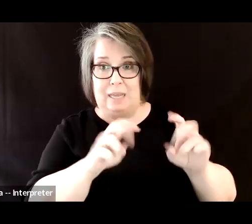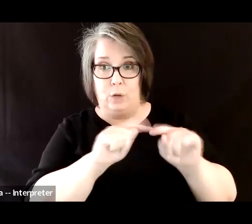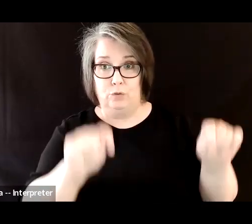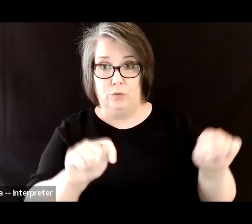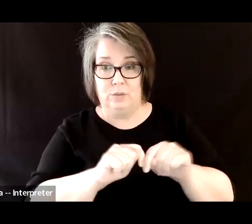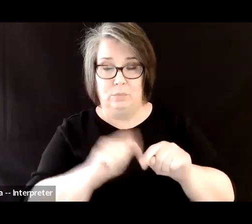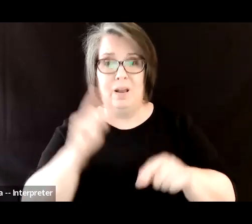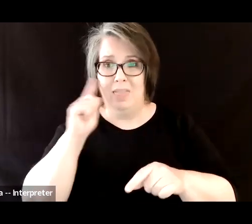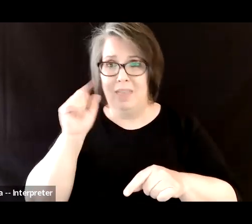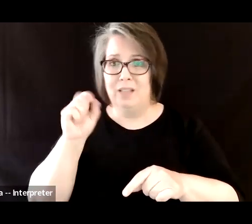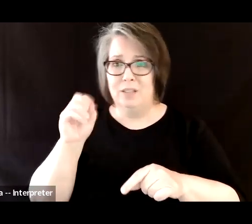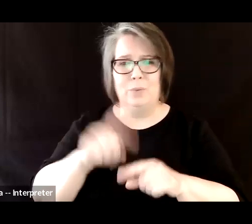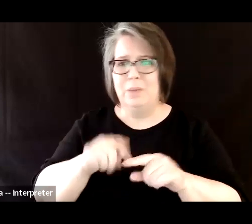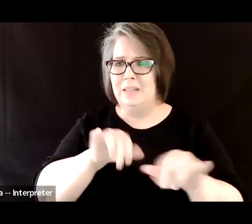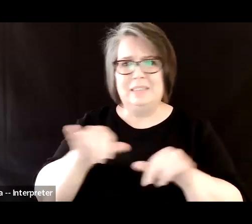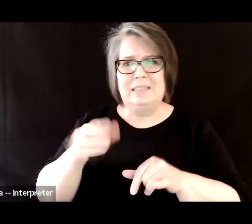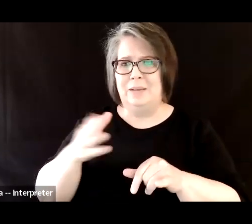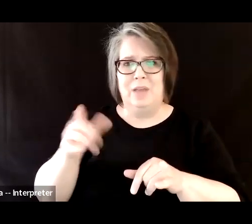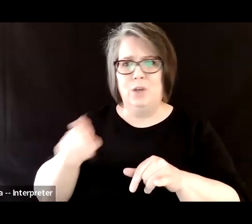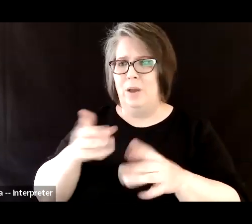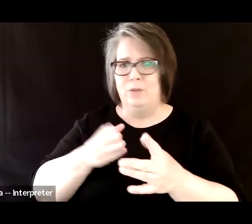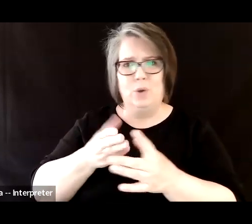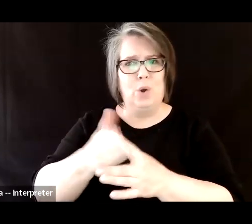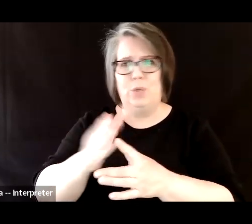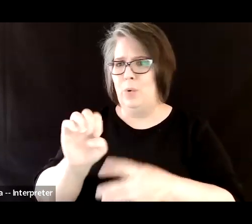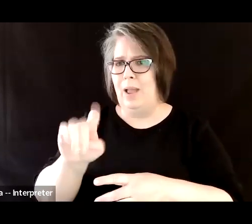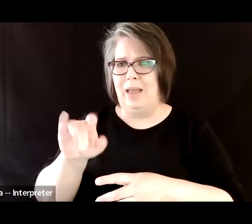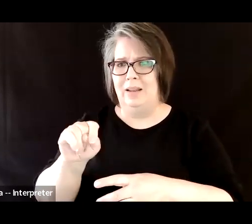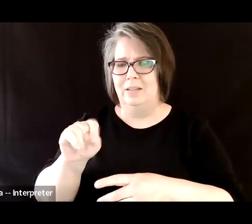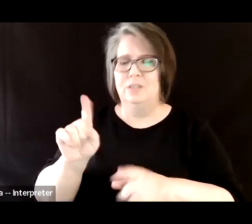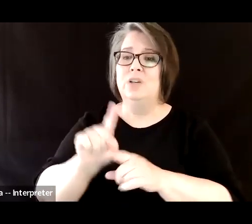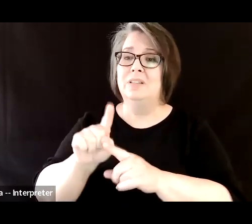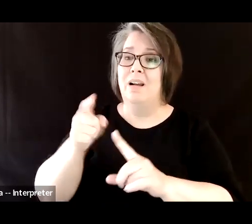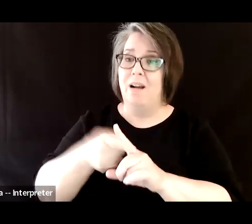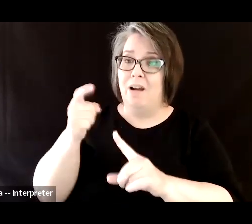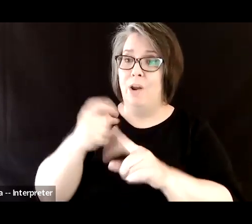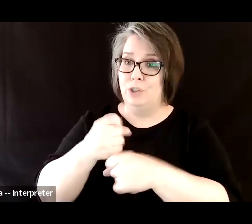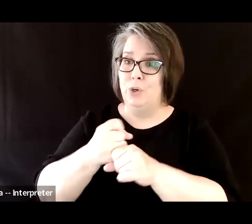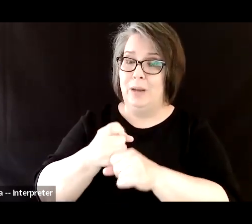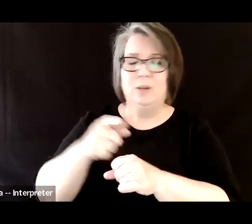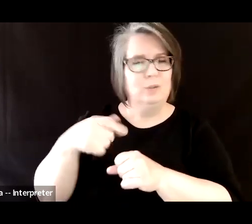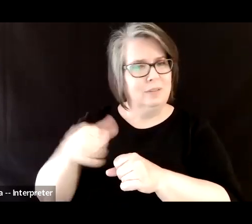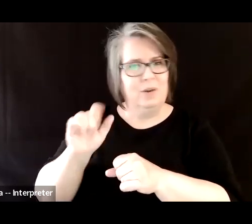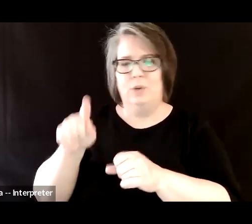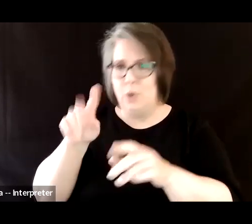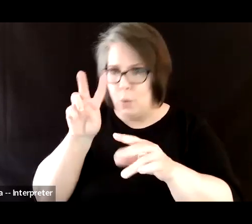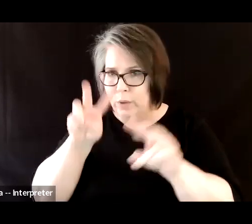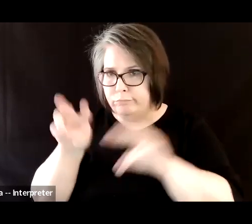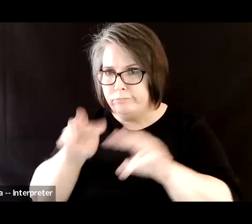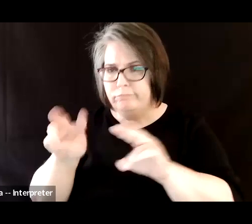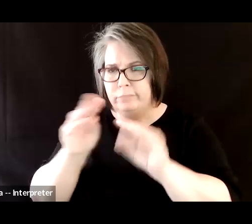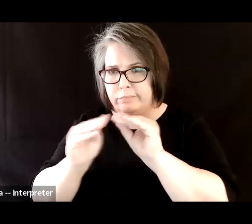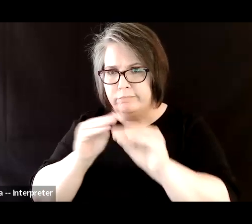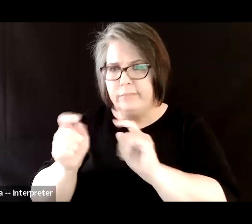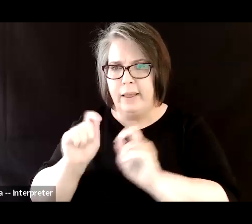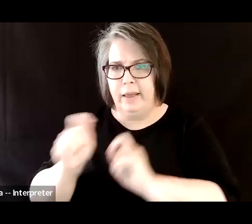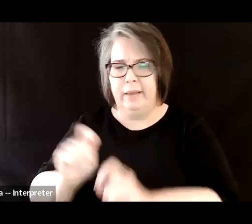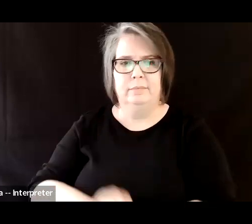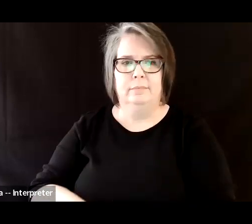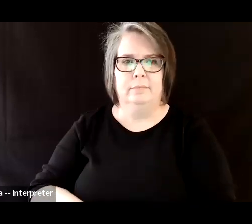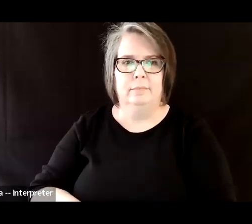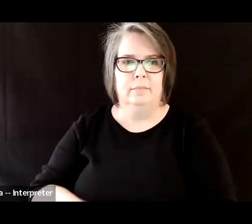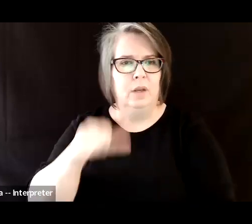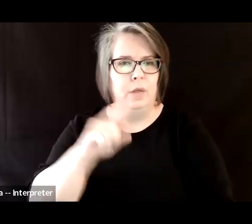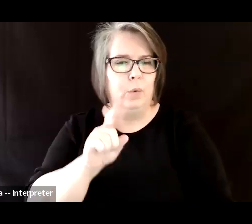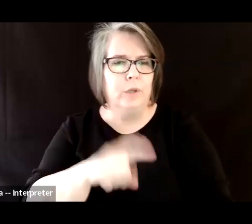through and edit. >> Another question, if you